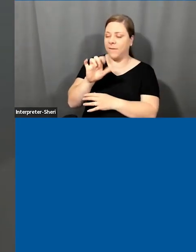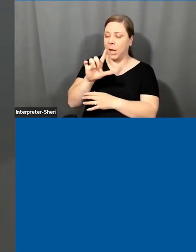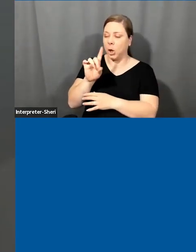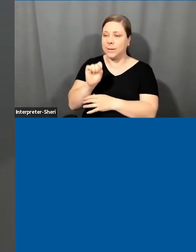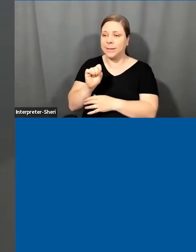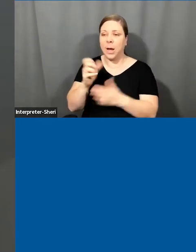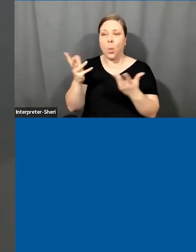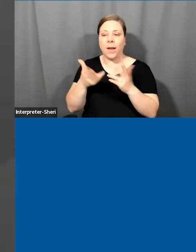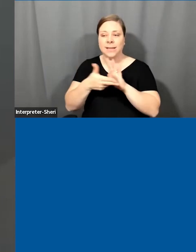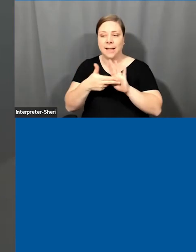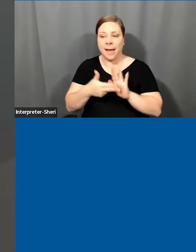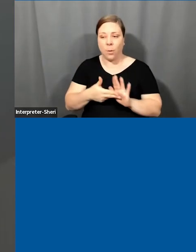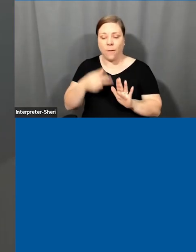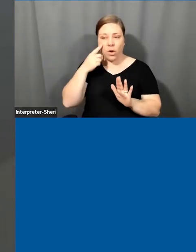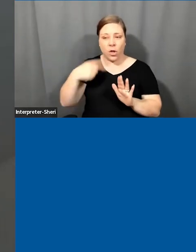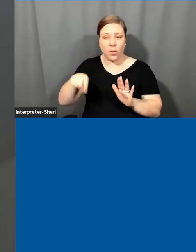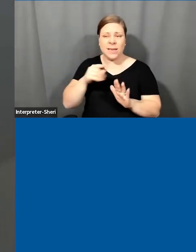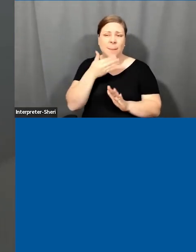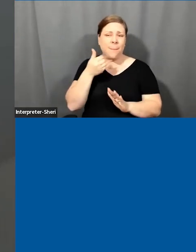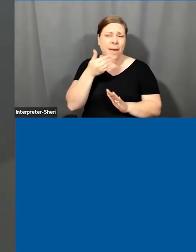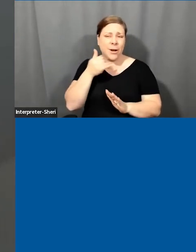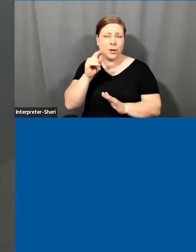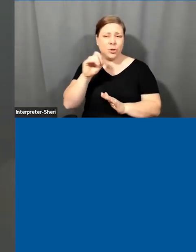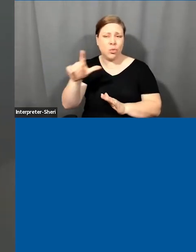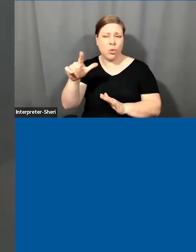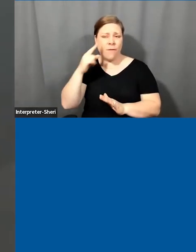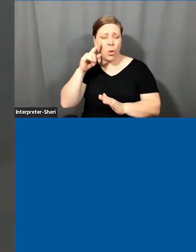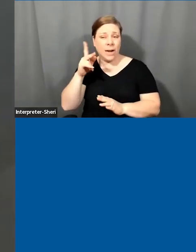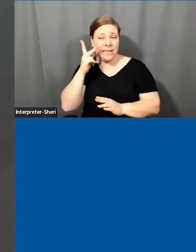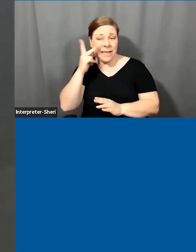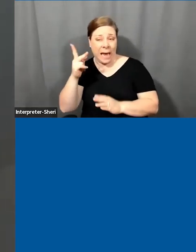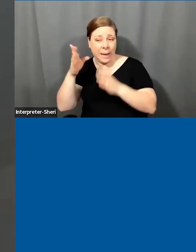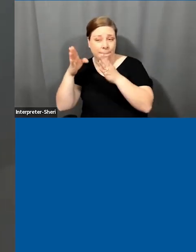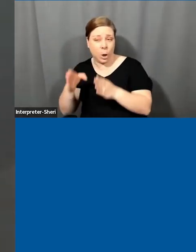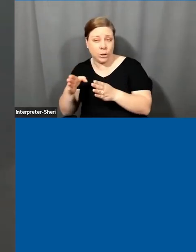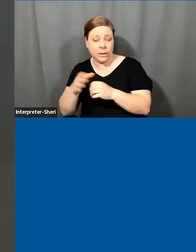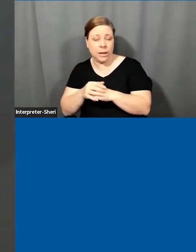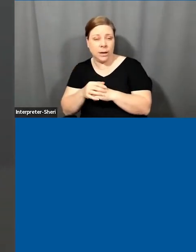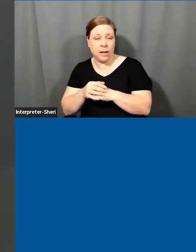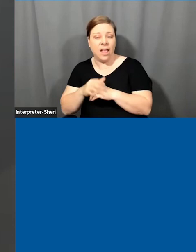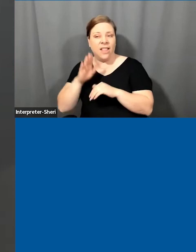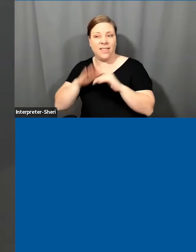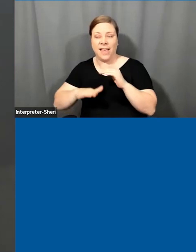That is a better tool for a sighted person than a person trying to learn how to use a screen reader.